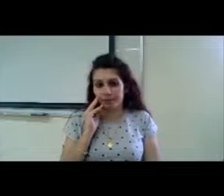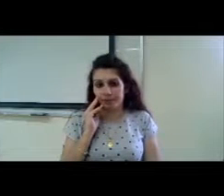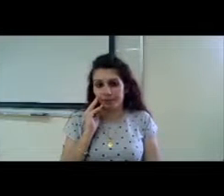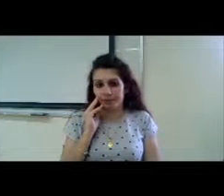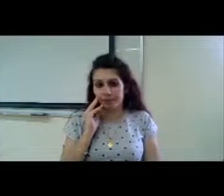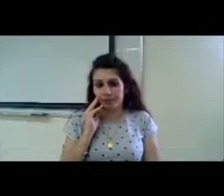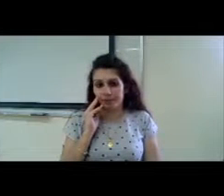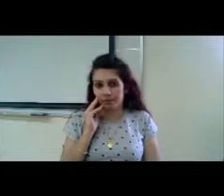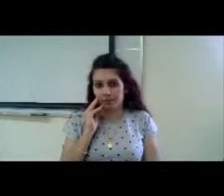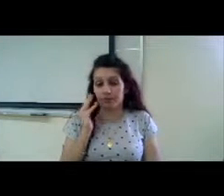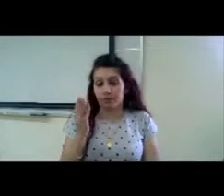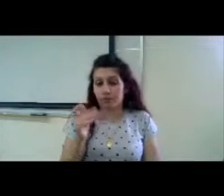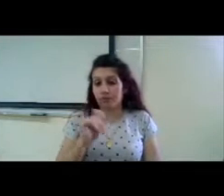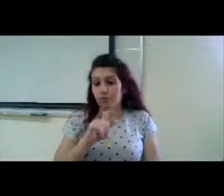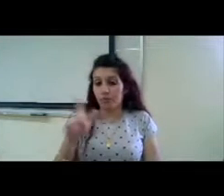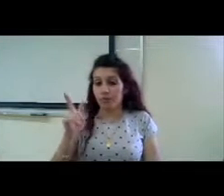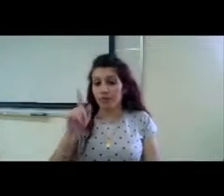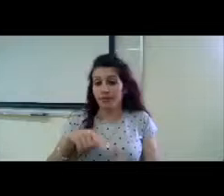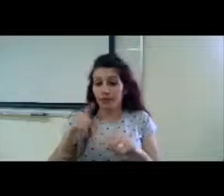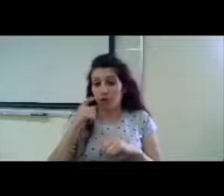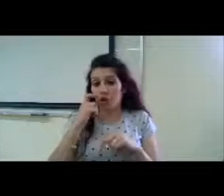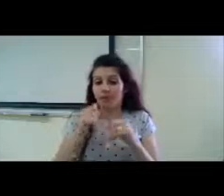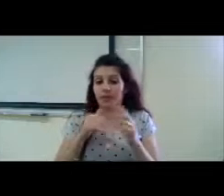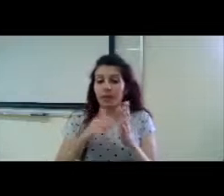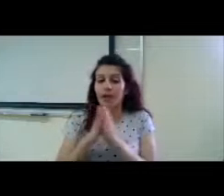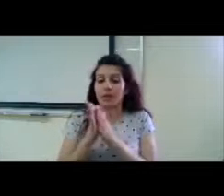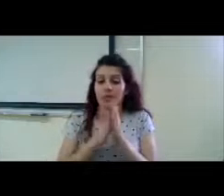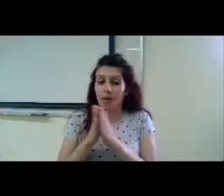learning experience poor internet connection especially in